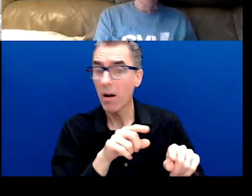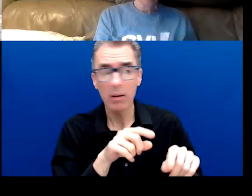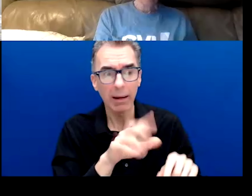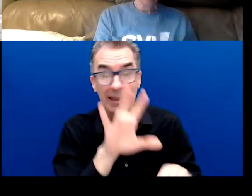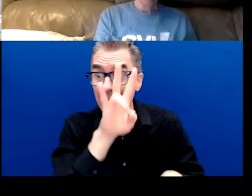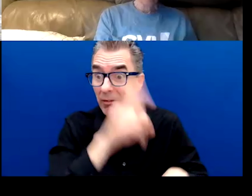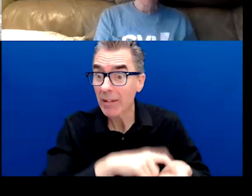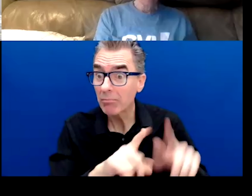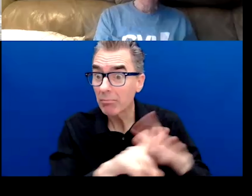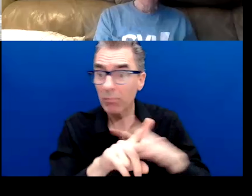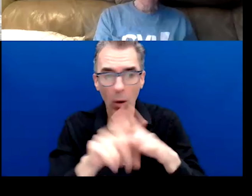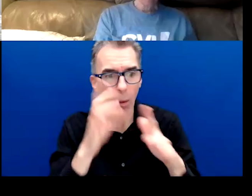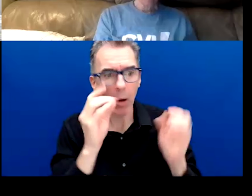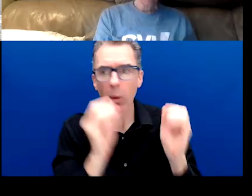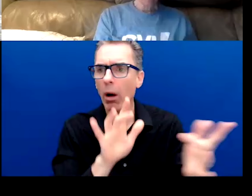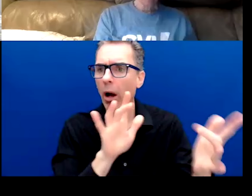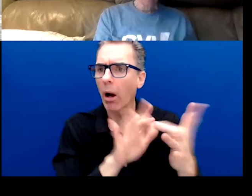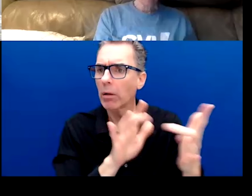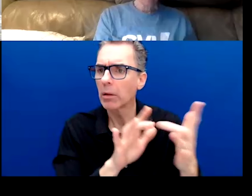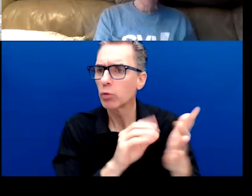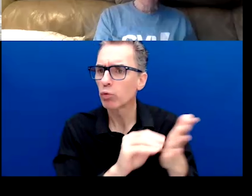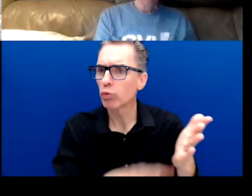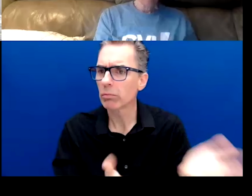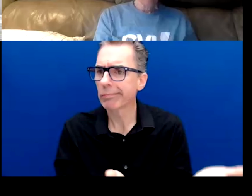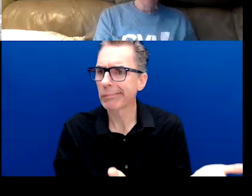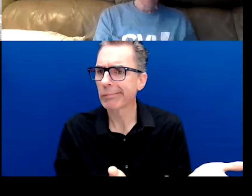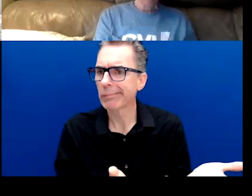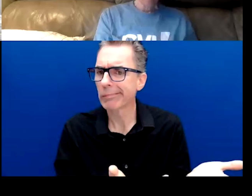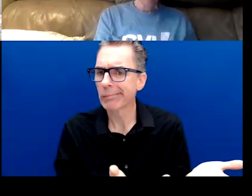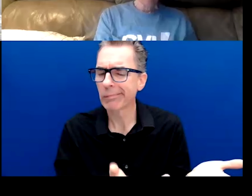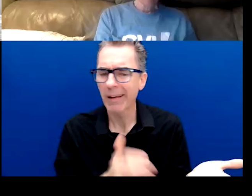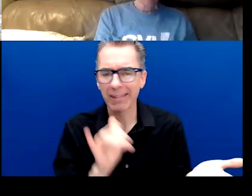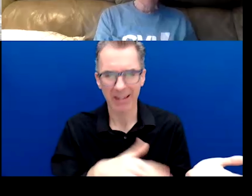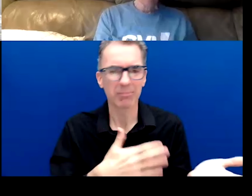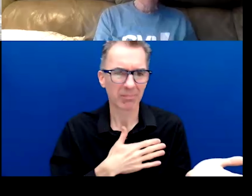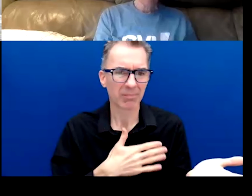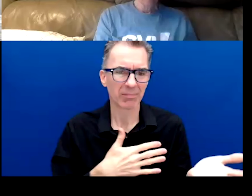because of lack of contact for a student. And this is one of my issues back